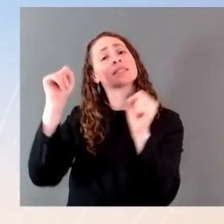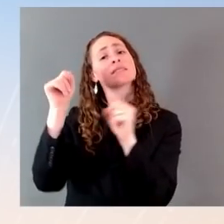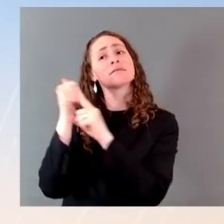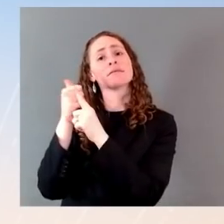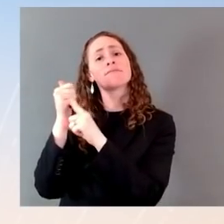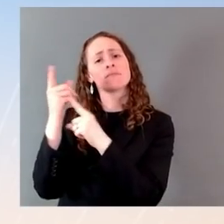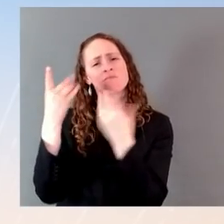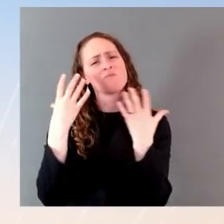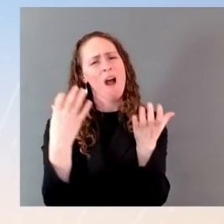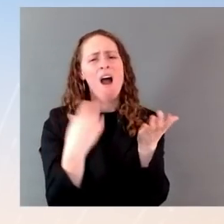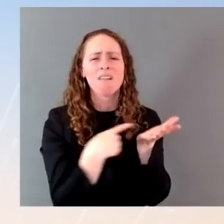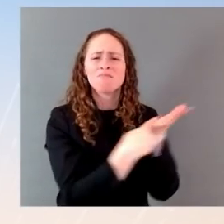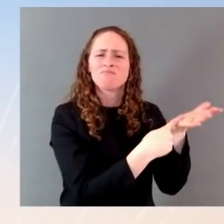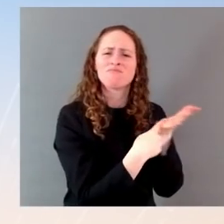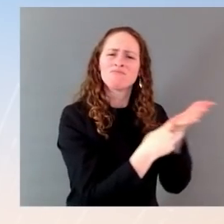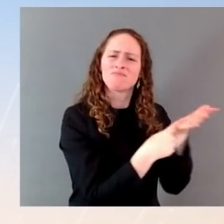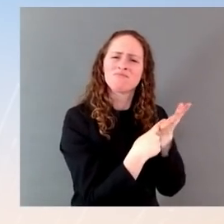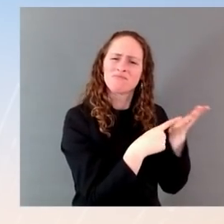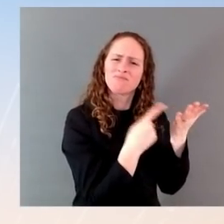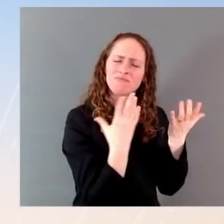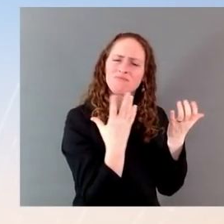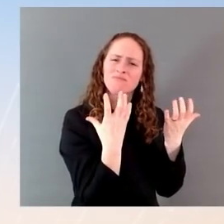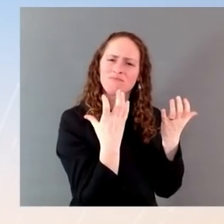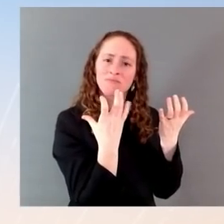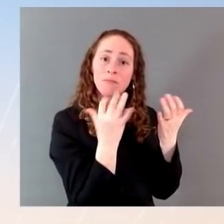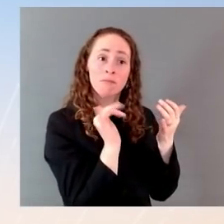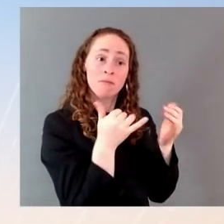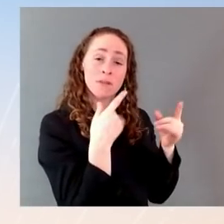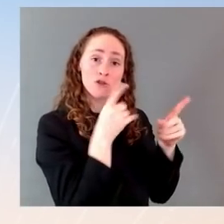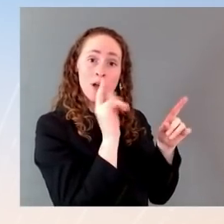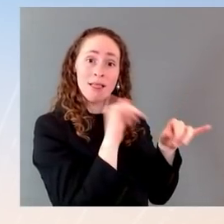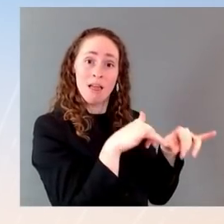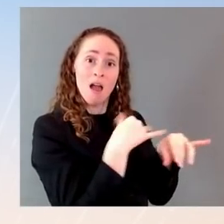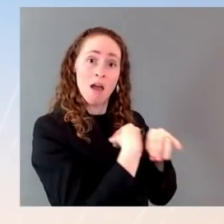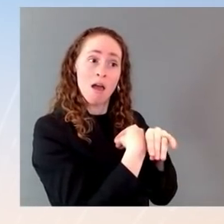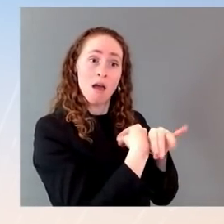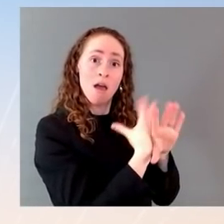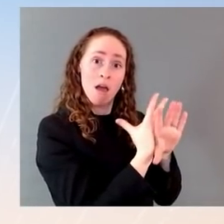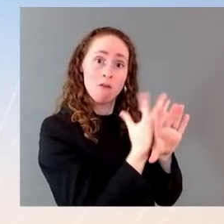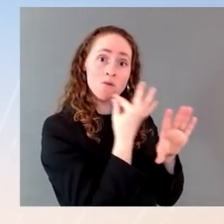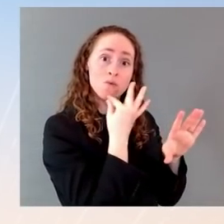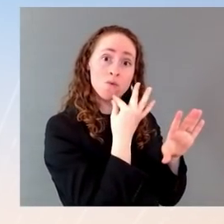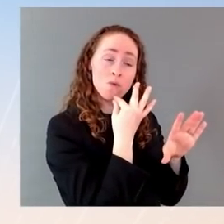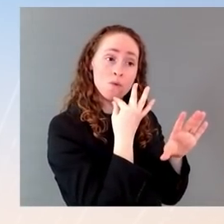the level of senior national security staff. That's the next natural step here. It's really up to President Putin